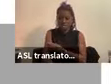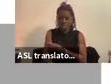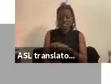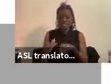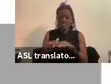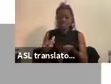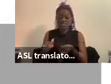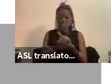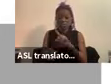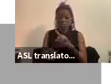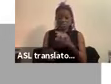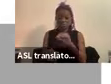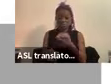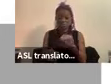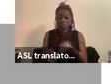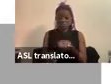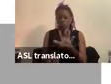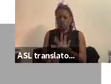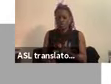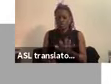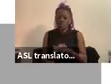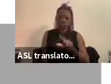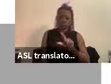So that's about twenty one thousand people